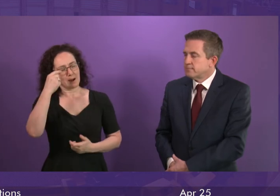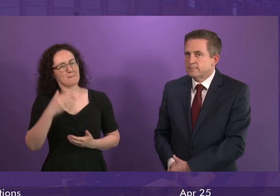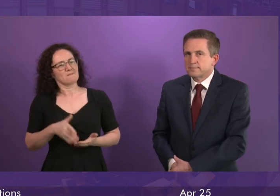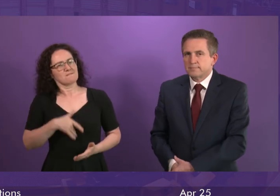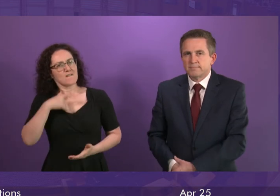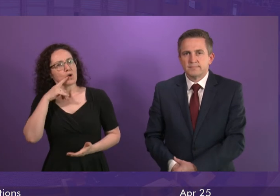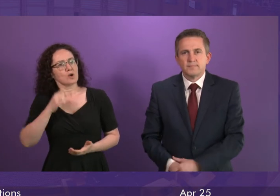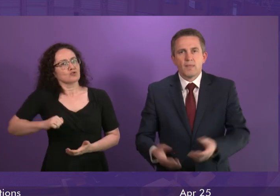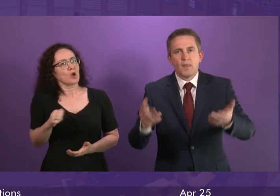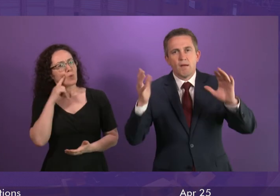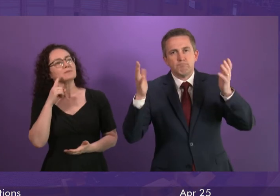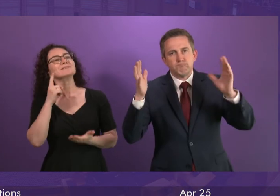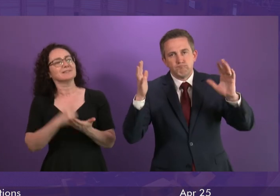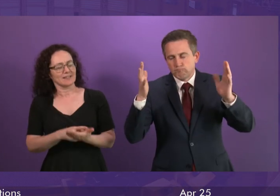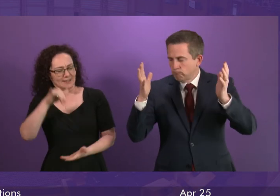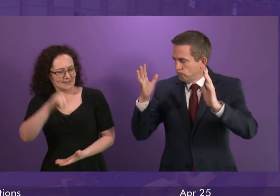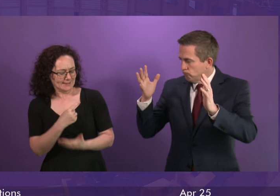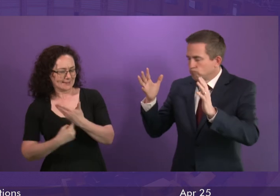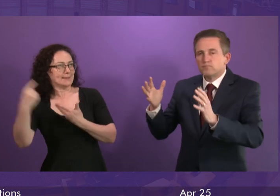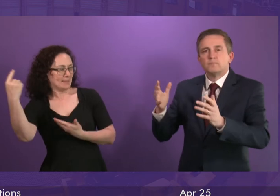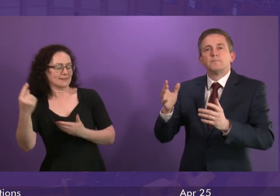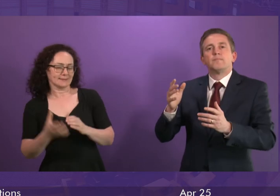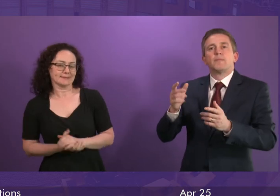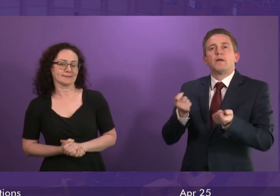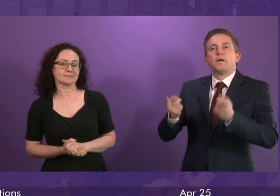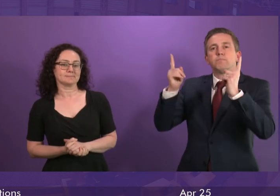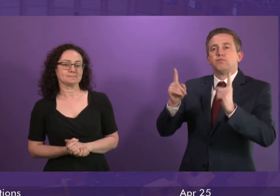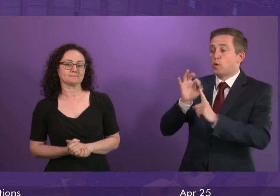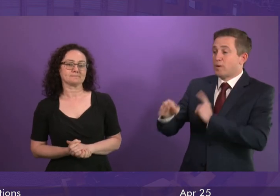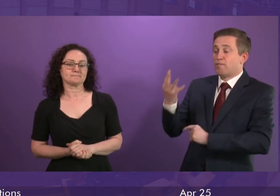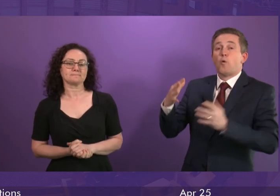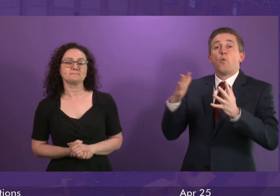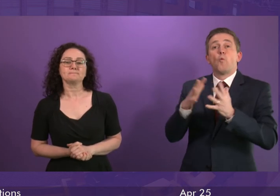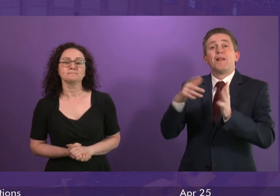independent nation. Willie Rennie (North East Fife) (LD):